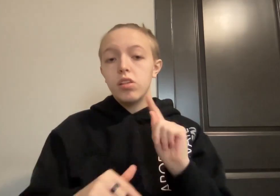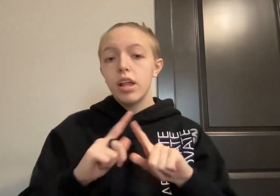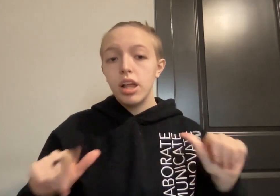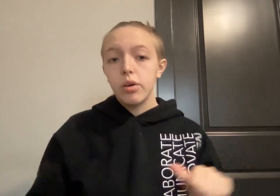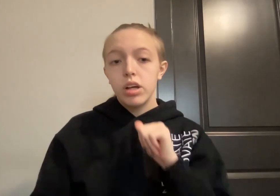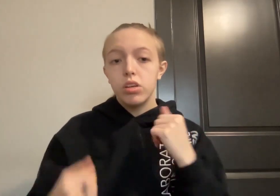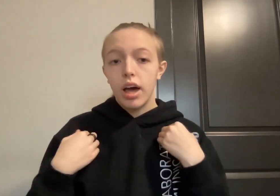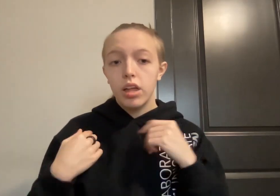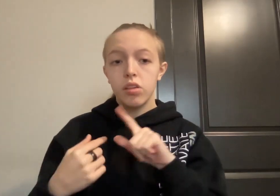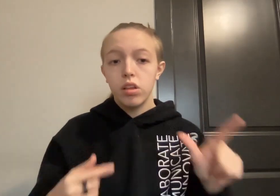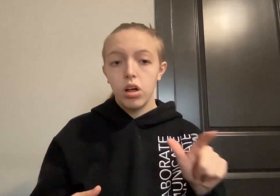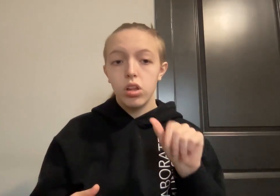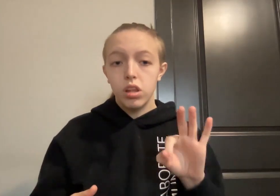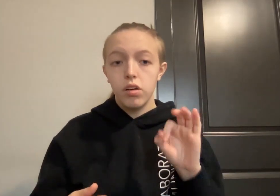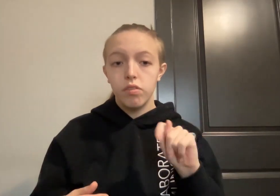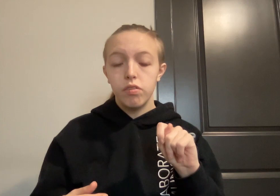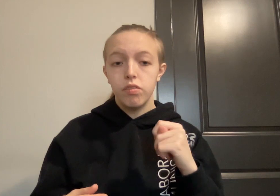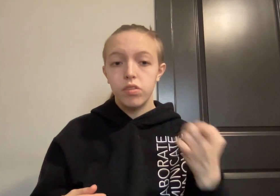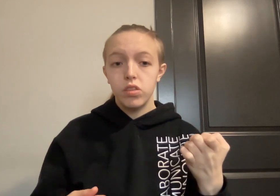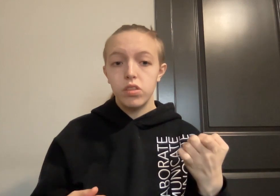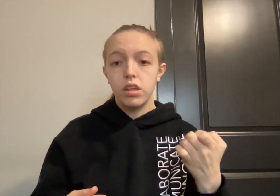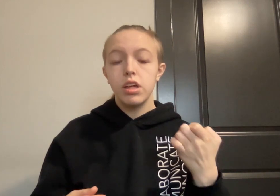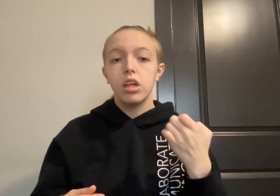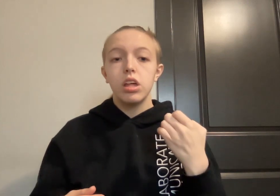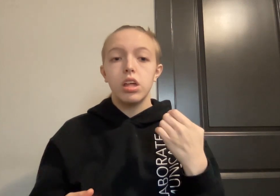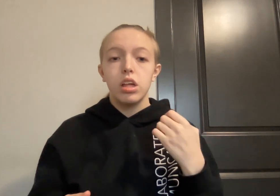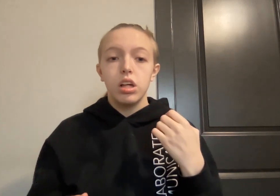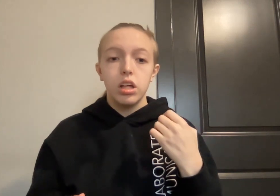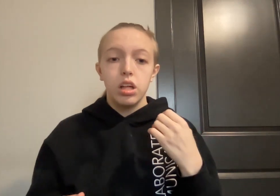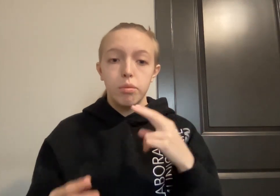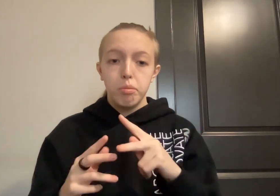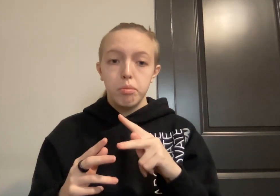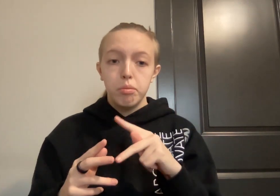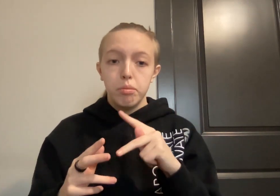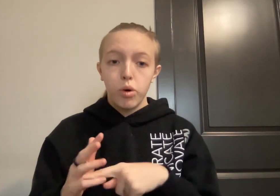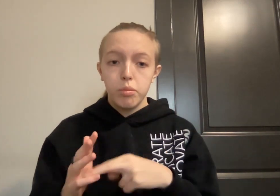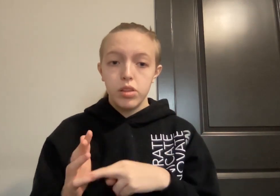Sign Language has all the requirements